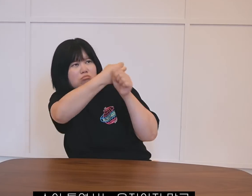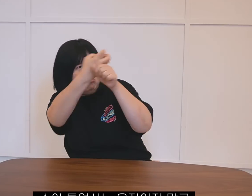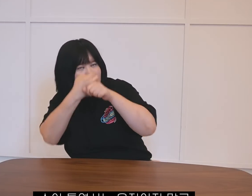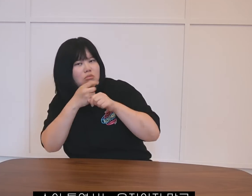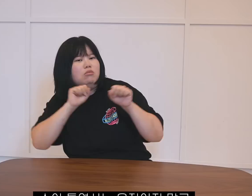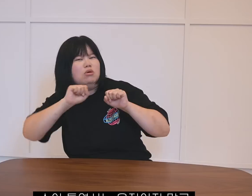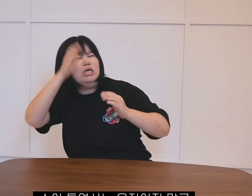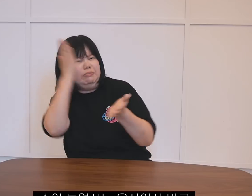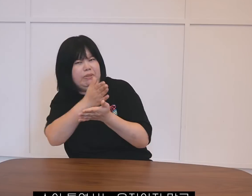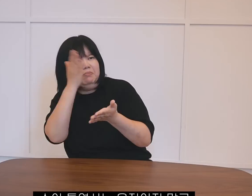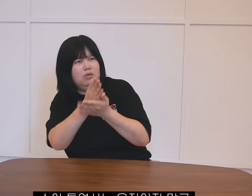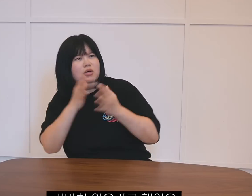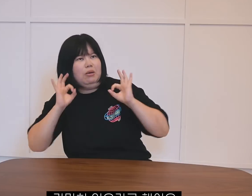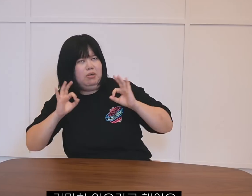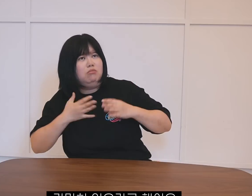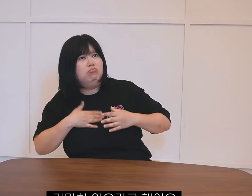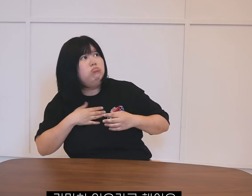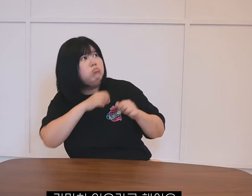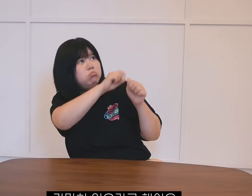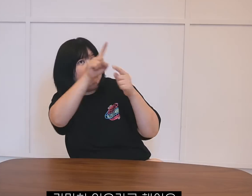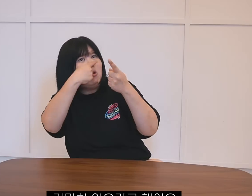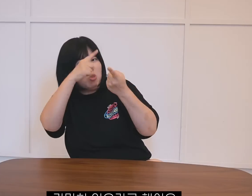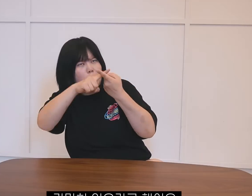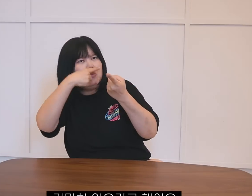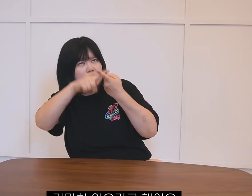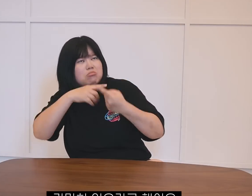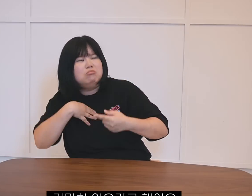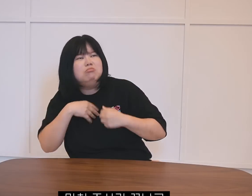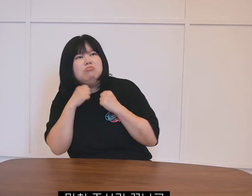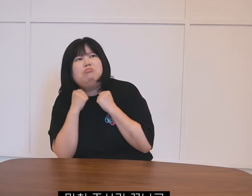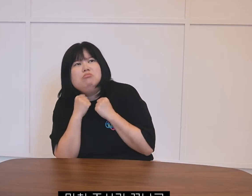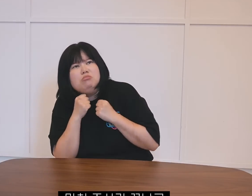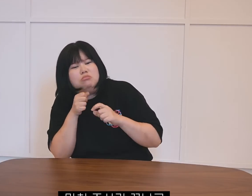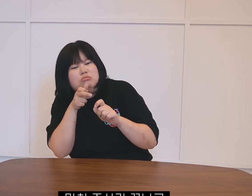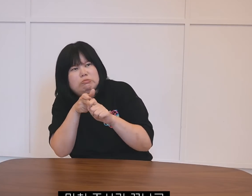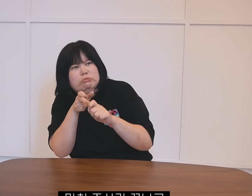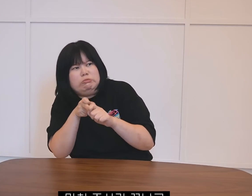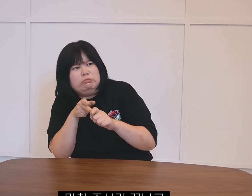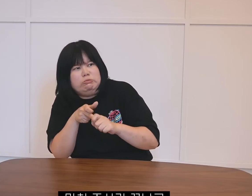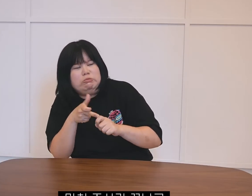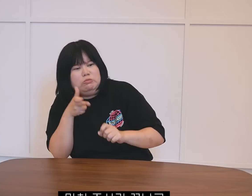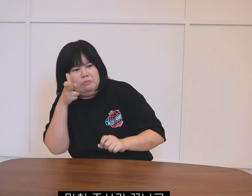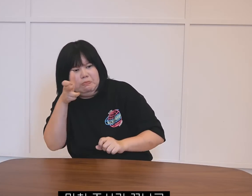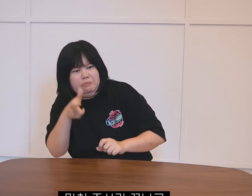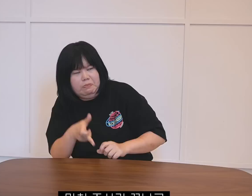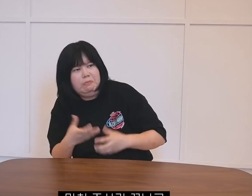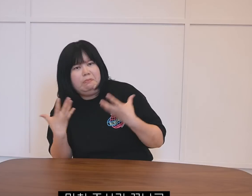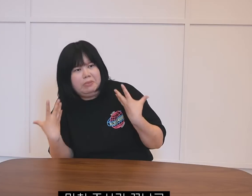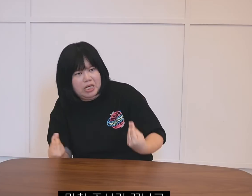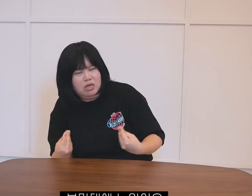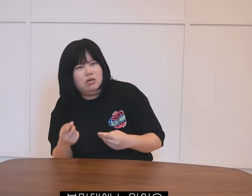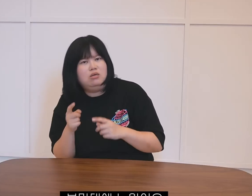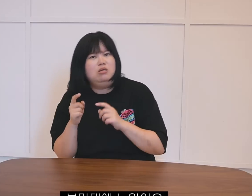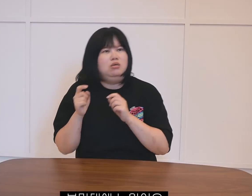The sign language interpreter told me to stay still and not move. After the anesthesia injection was over,